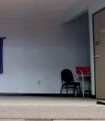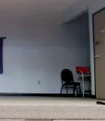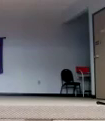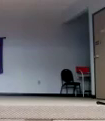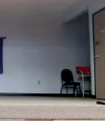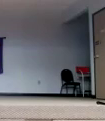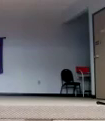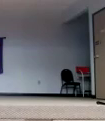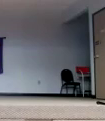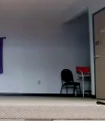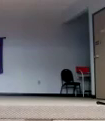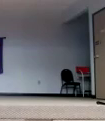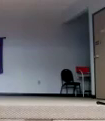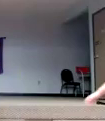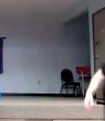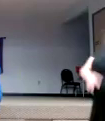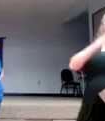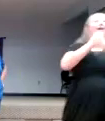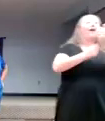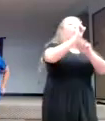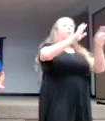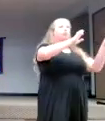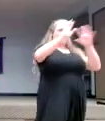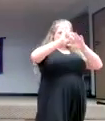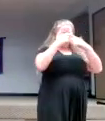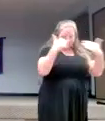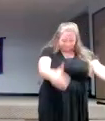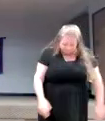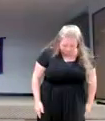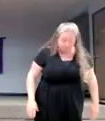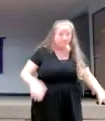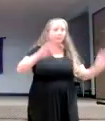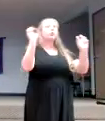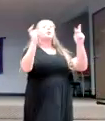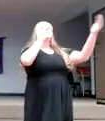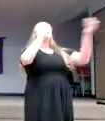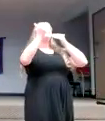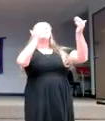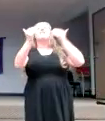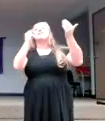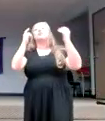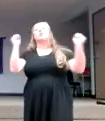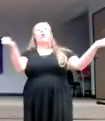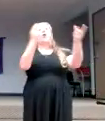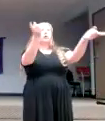Alright is everyone ready to get this party started? All right, thank you guys so much for coming. I know that, you